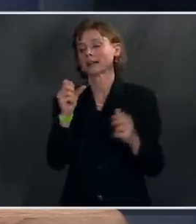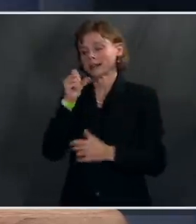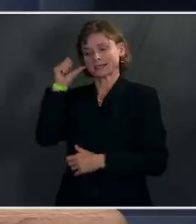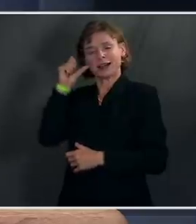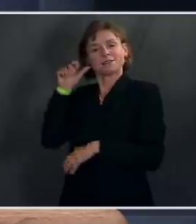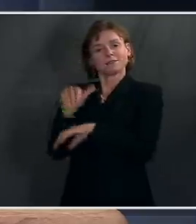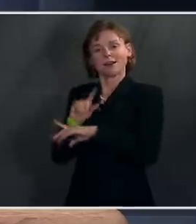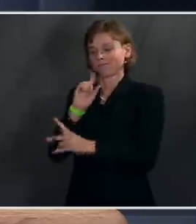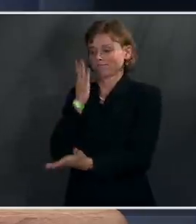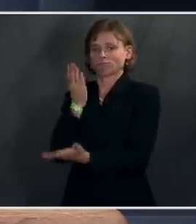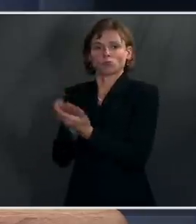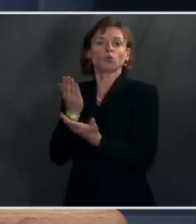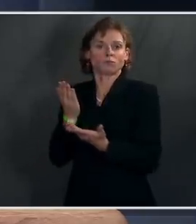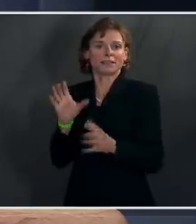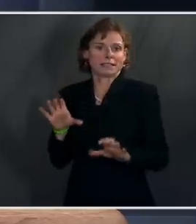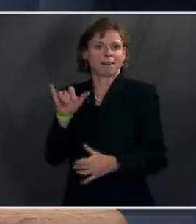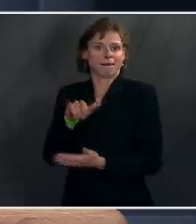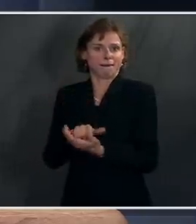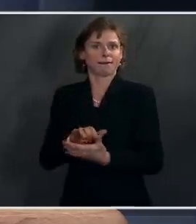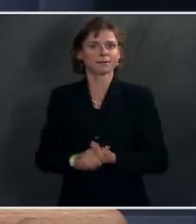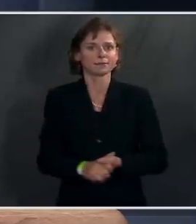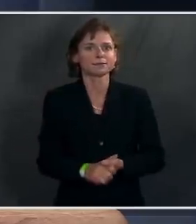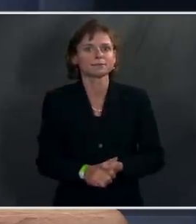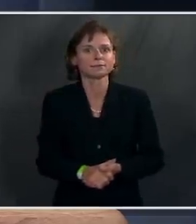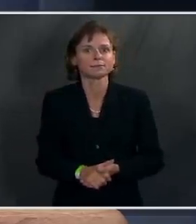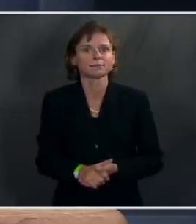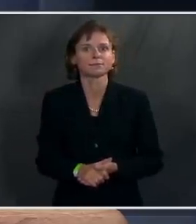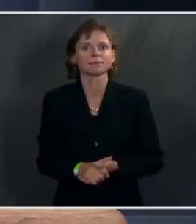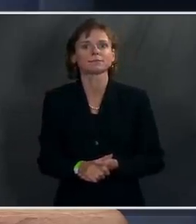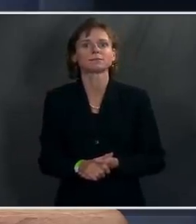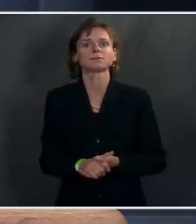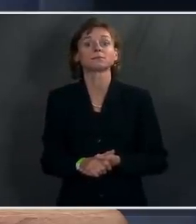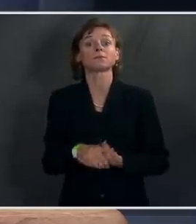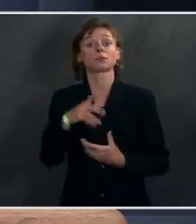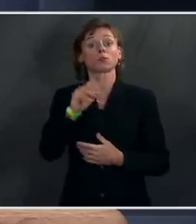A new poll yesterday by Yahoo and YouGov showed that this plan has already garnered